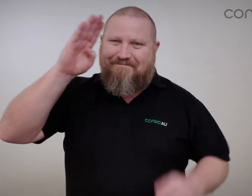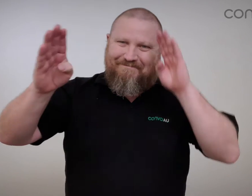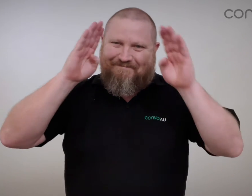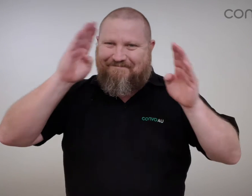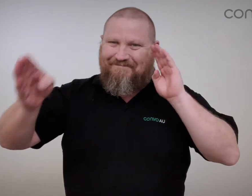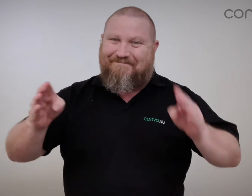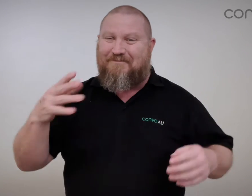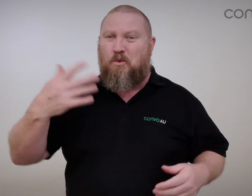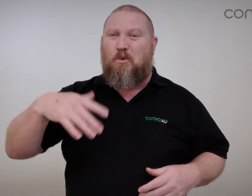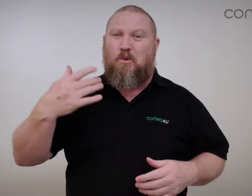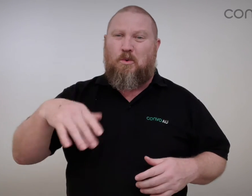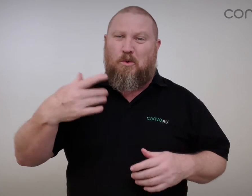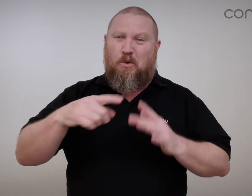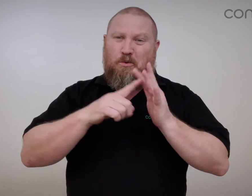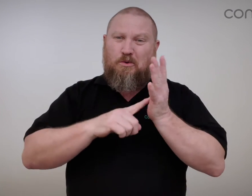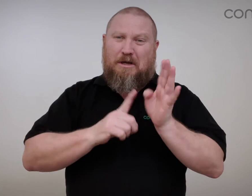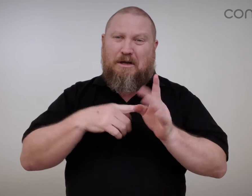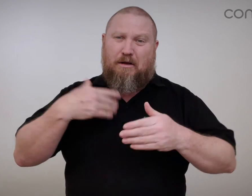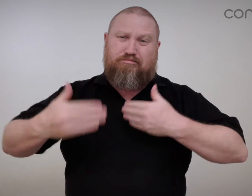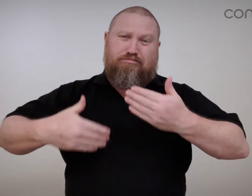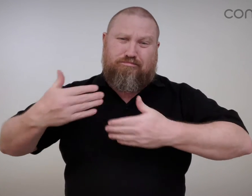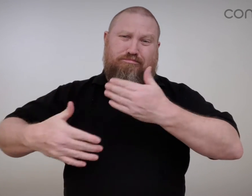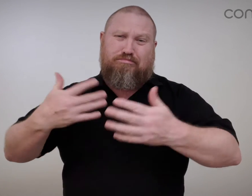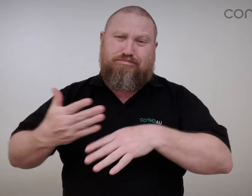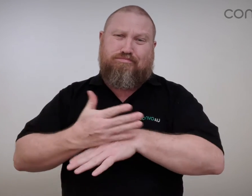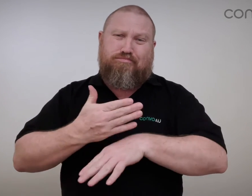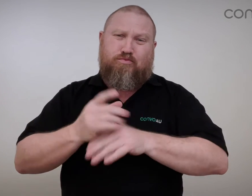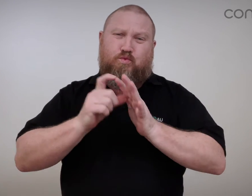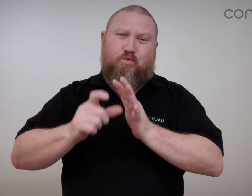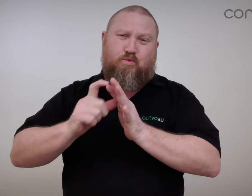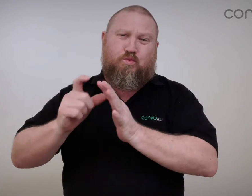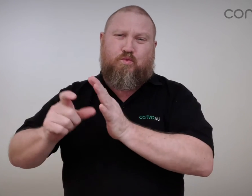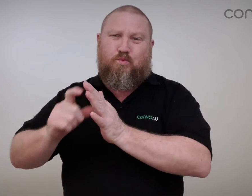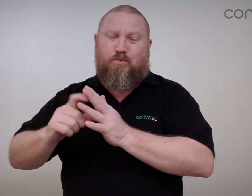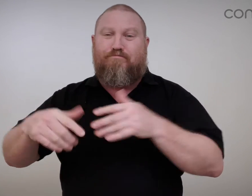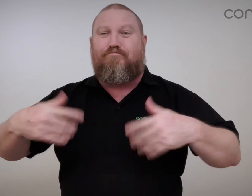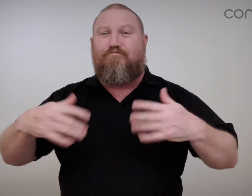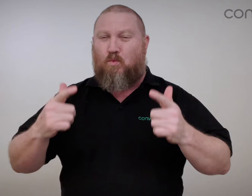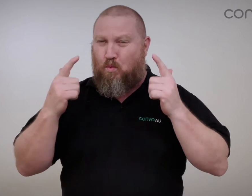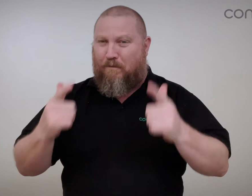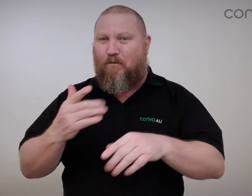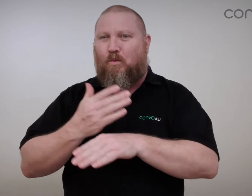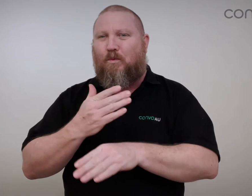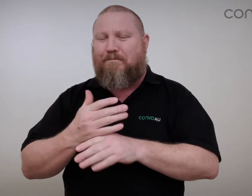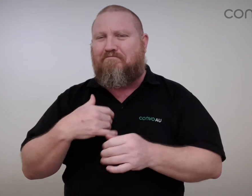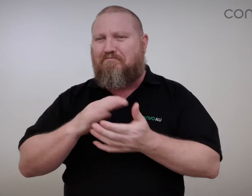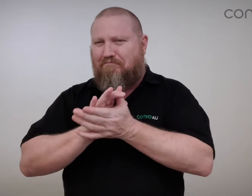Convo Australia has been productive and been keeping busy during July.